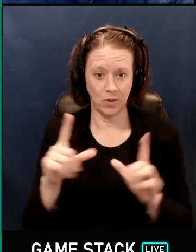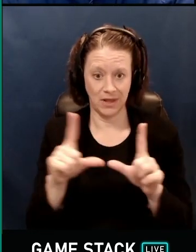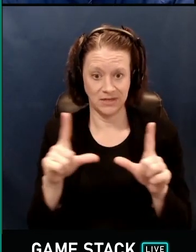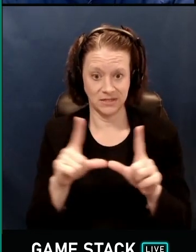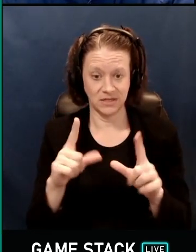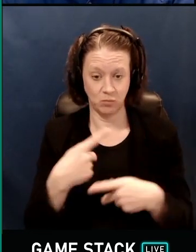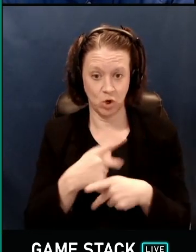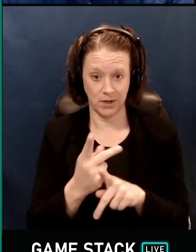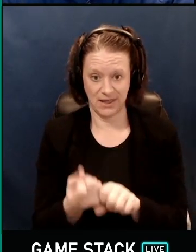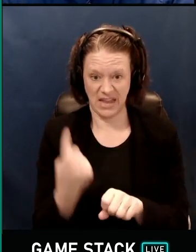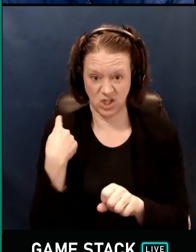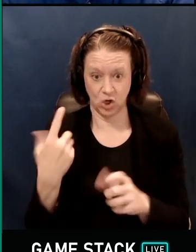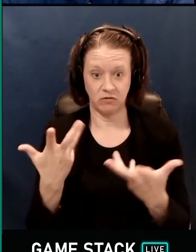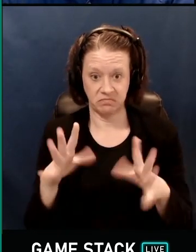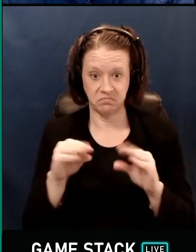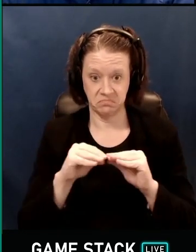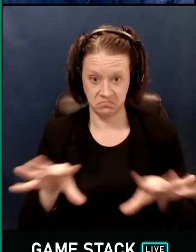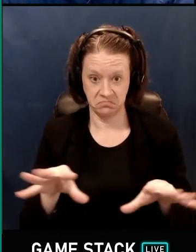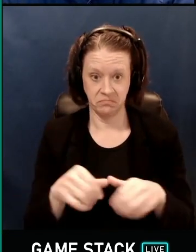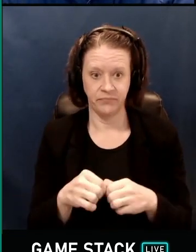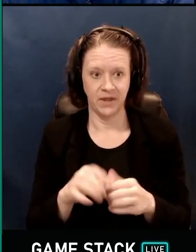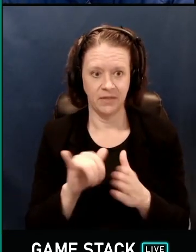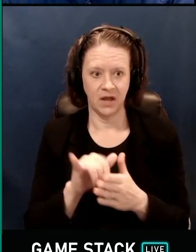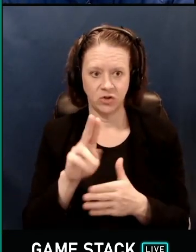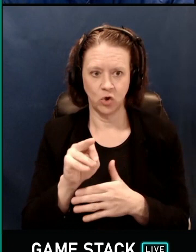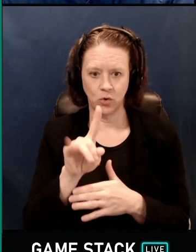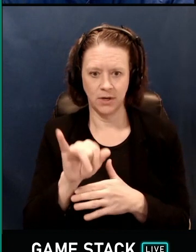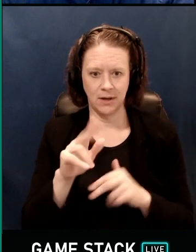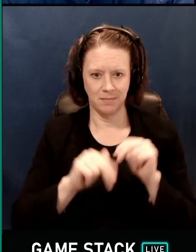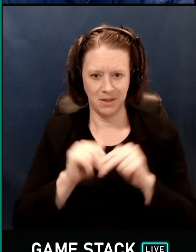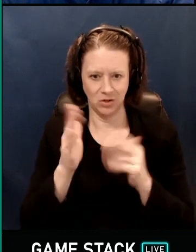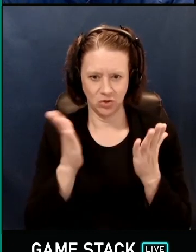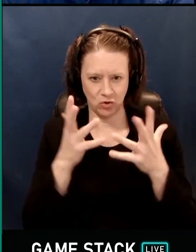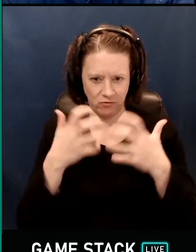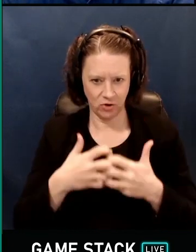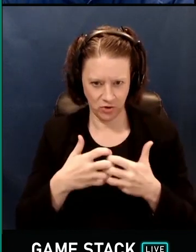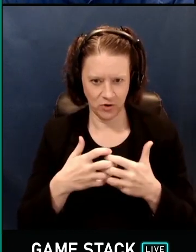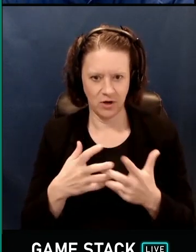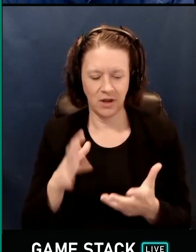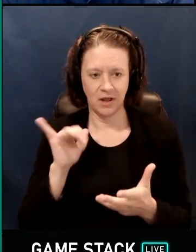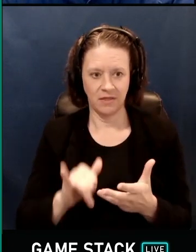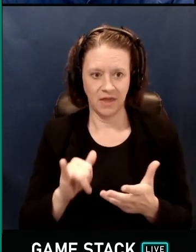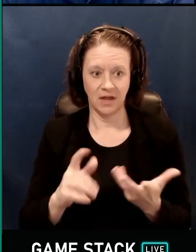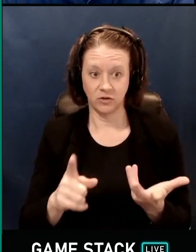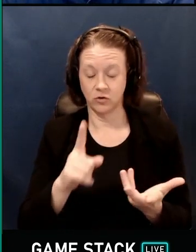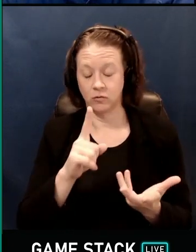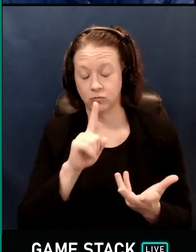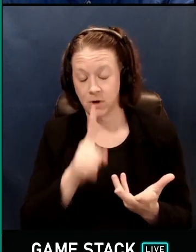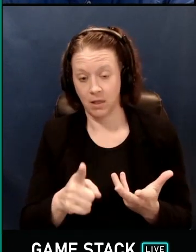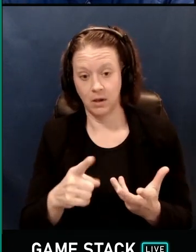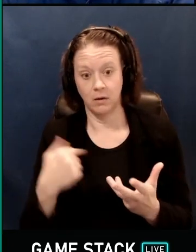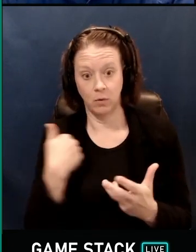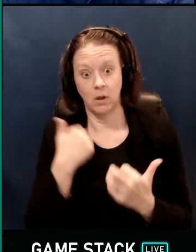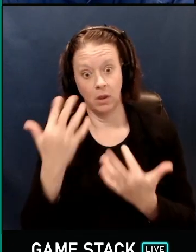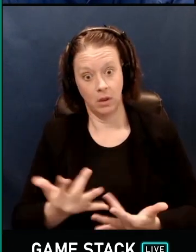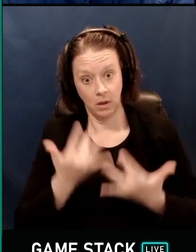That is Unity Build Server. It's a really long awaited license product for build servers.